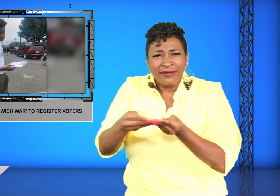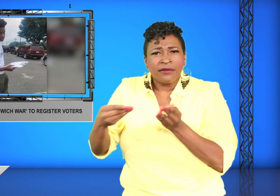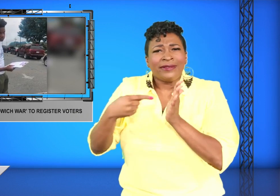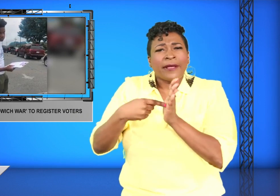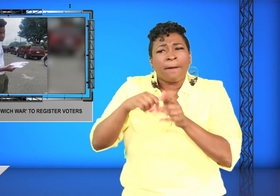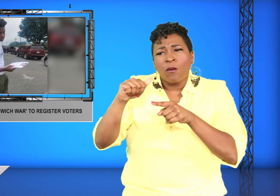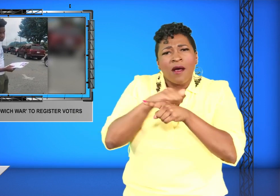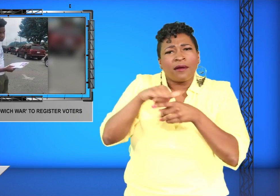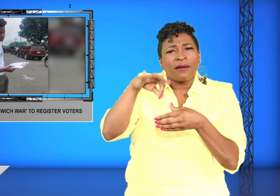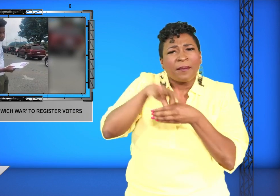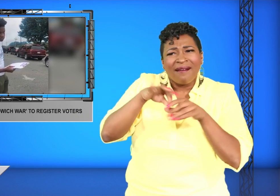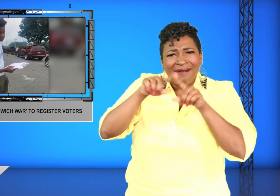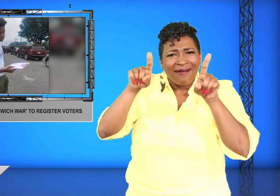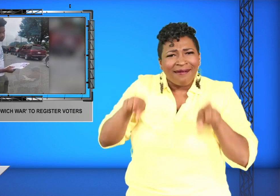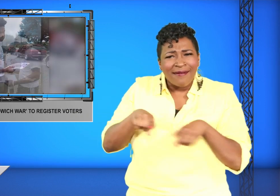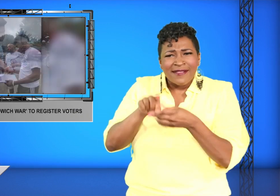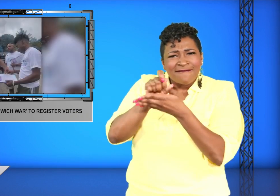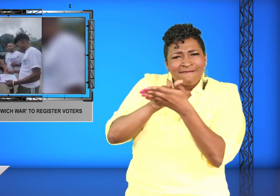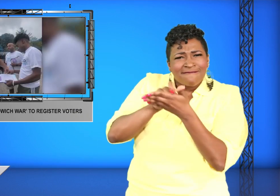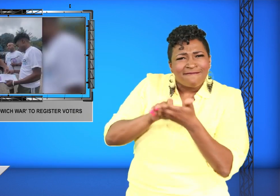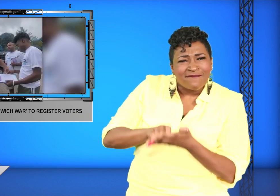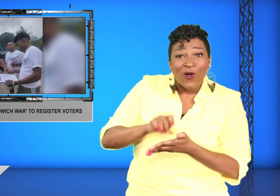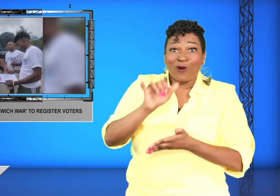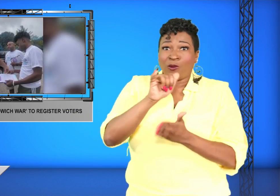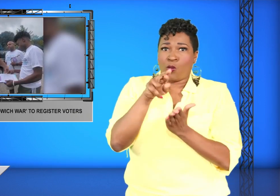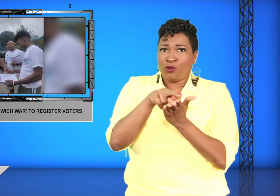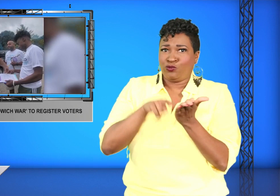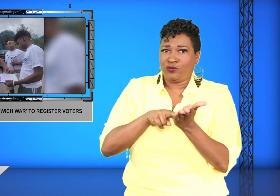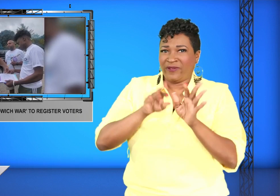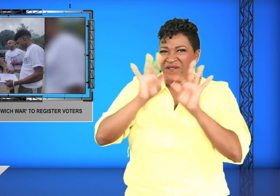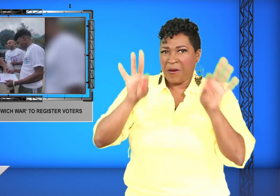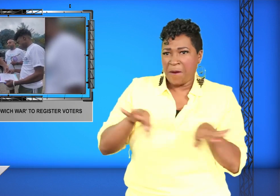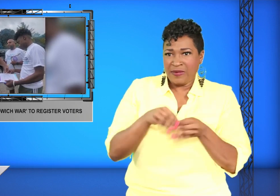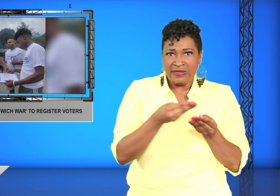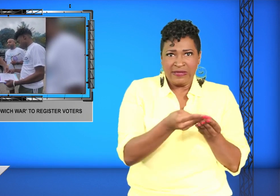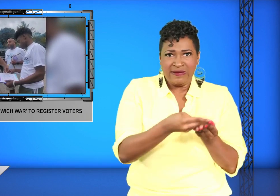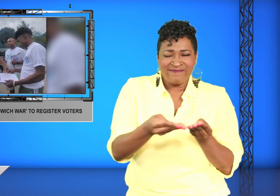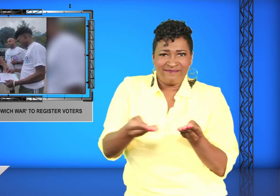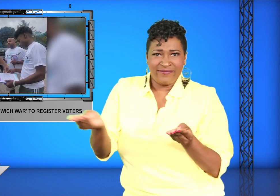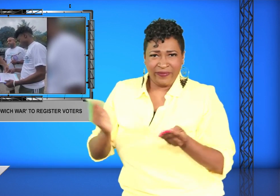ballots and registration forms.